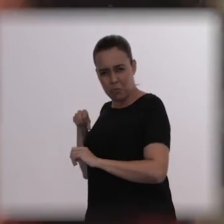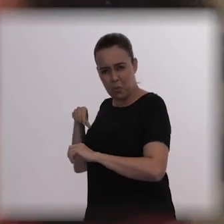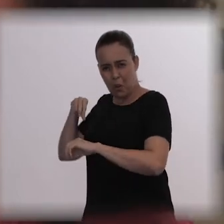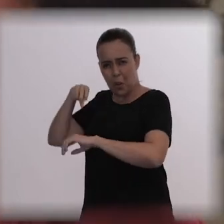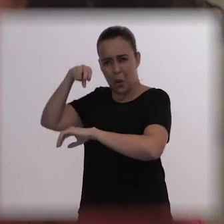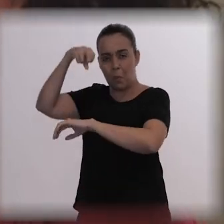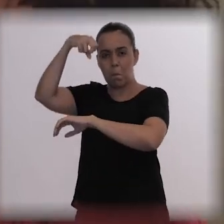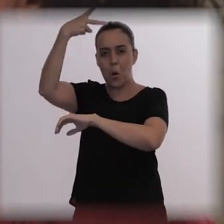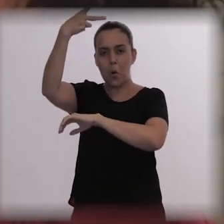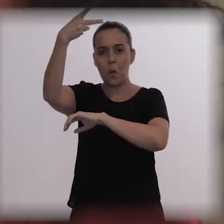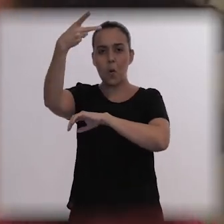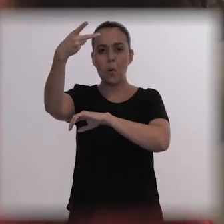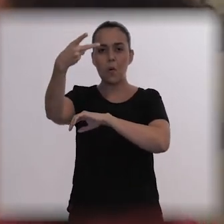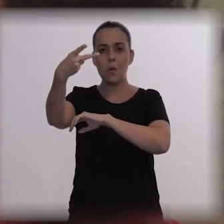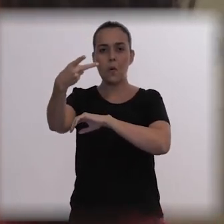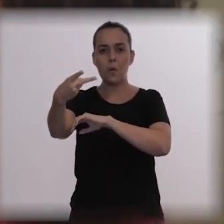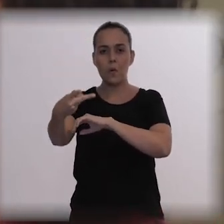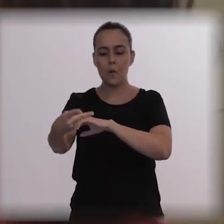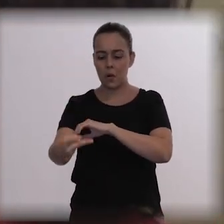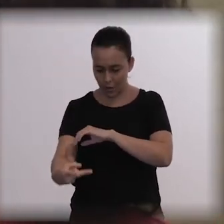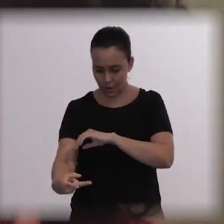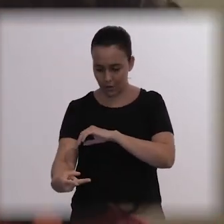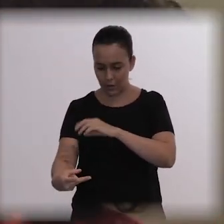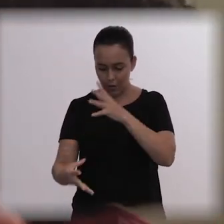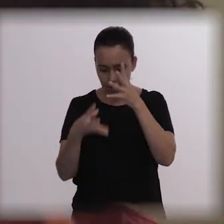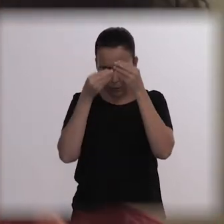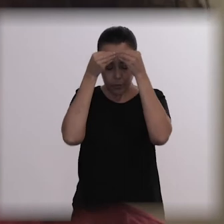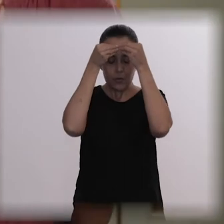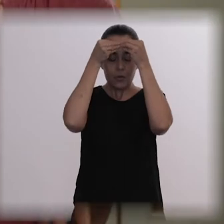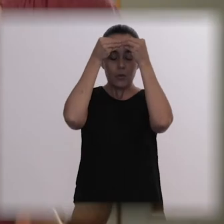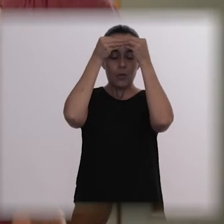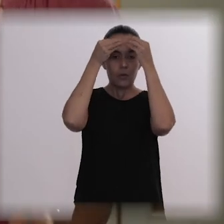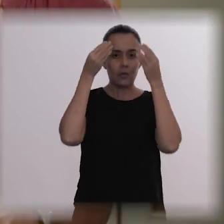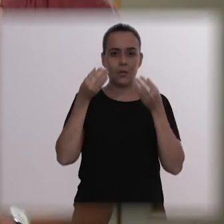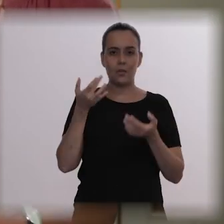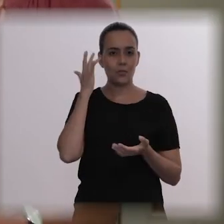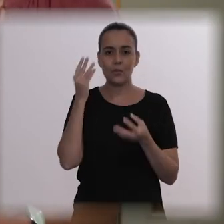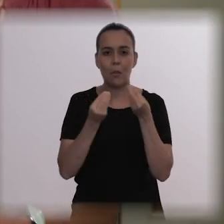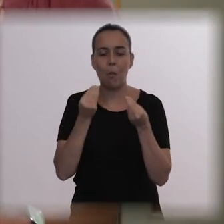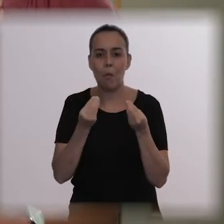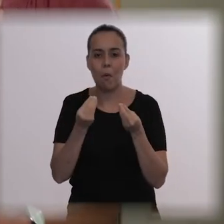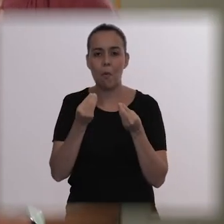And I don't know in which moment he thought about this and I even have a theory and as it is impossible for me to prove, I indulge myself with